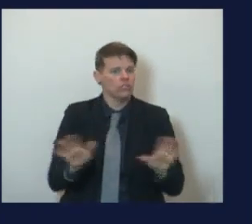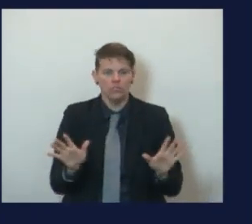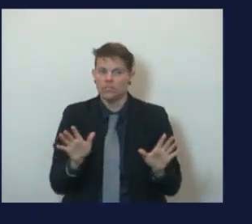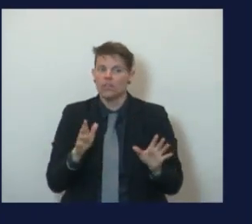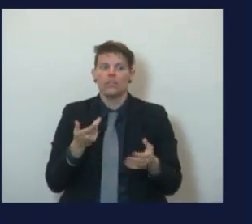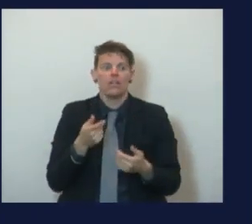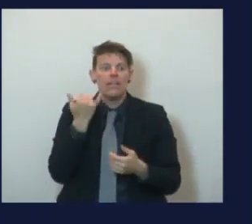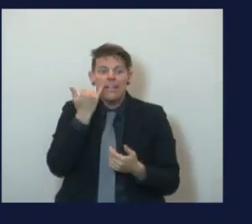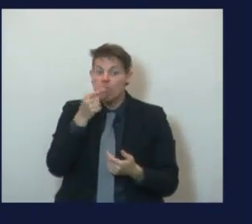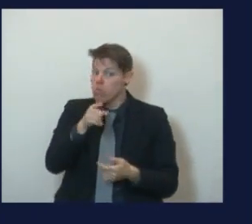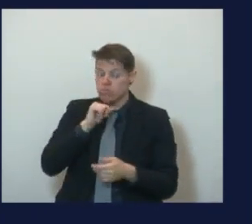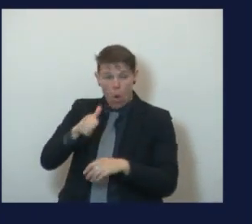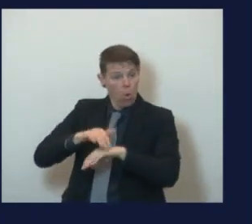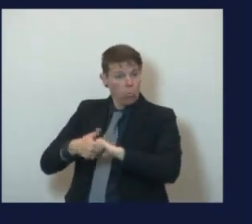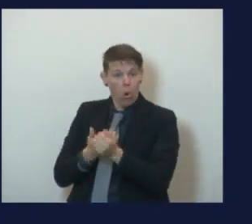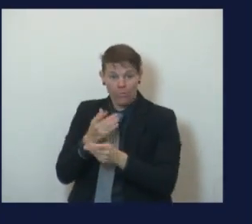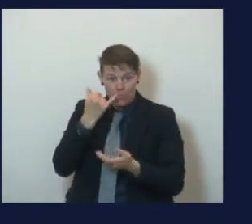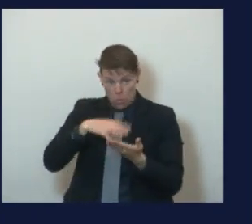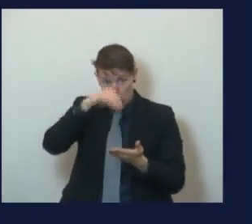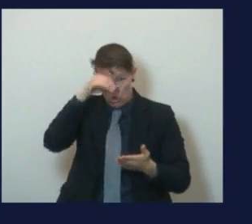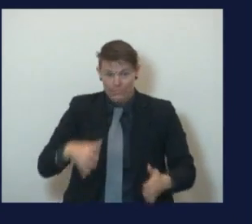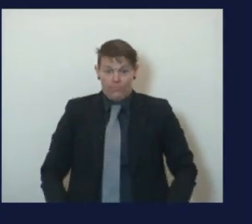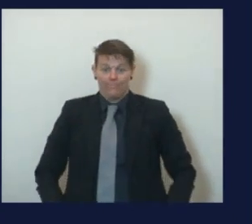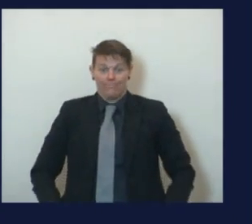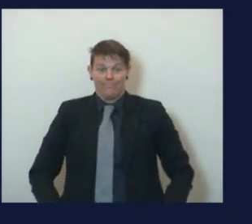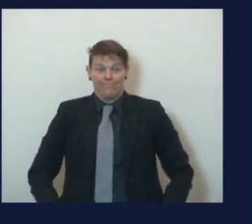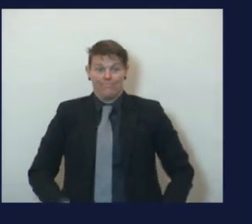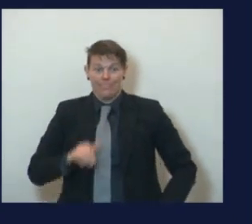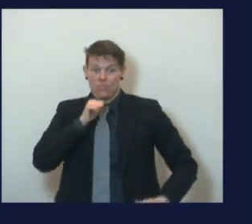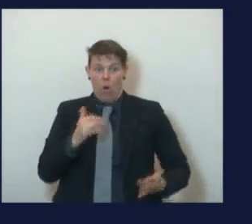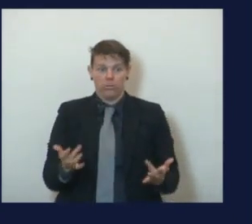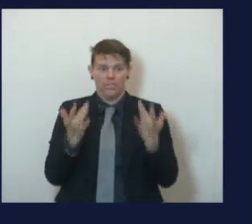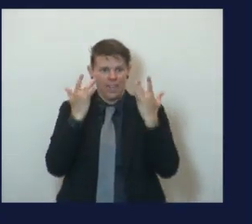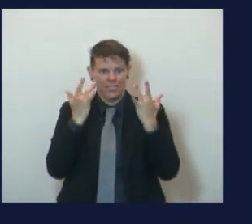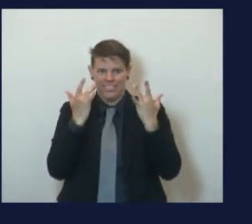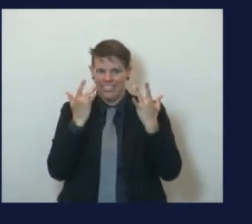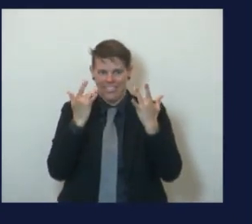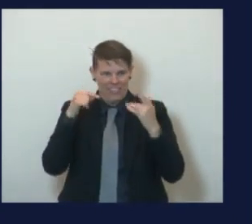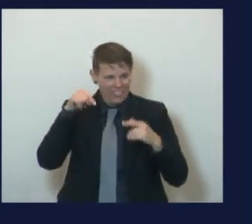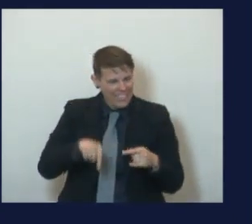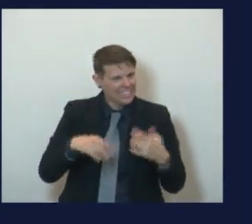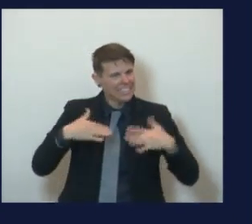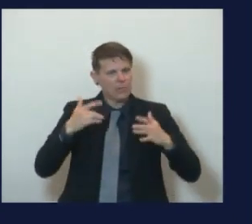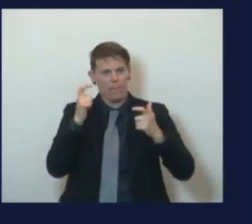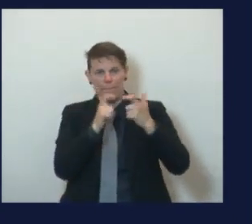LET’S USE IT. AVOID TOUCHING YOUR EYES, YOUR NOSE, YOUR MOUTH WITH UNWASHED HANDS.